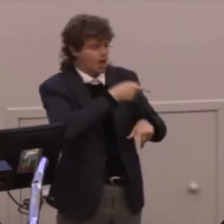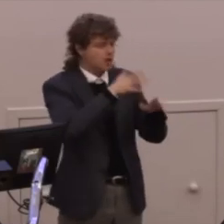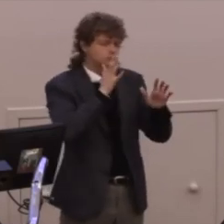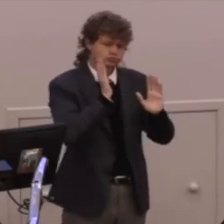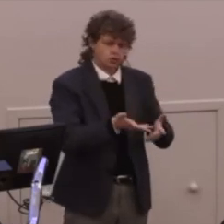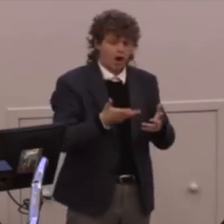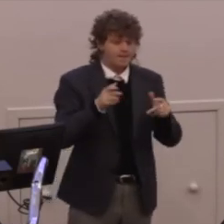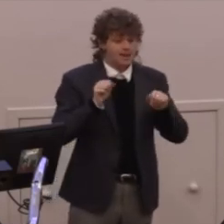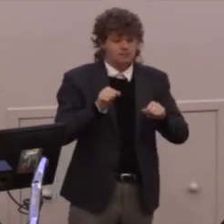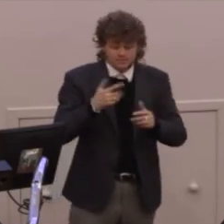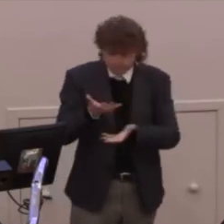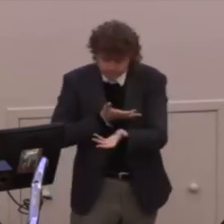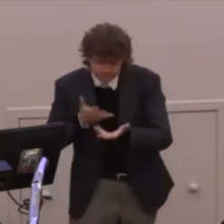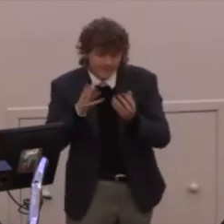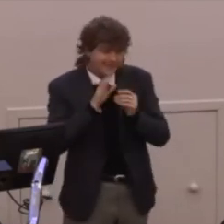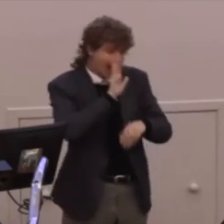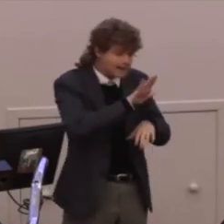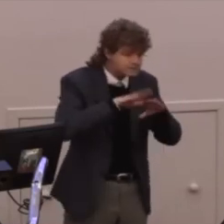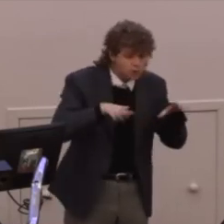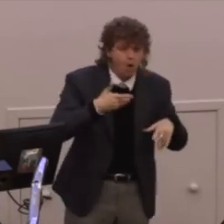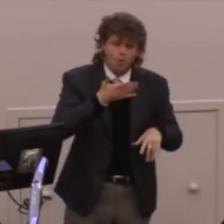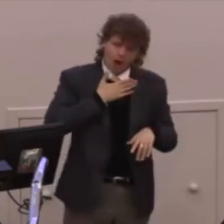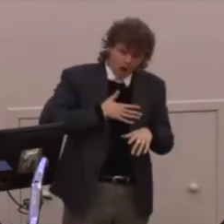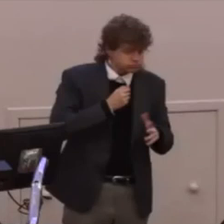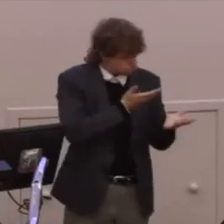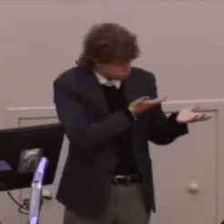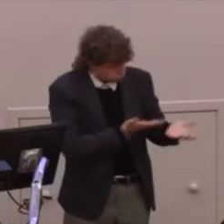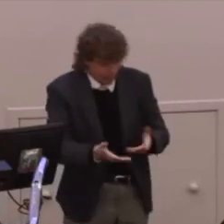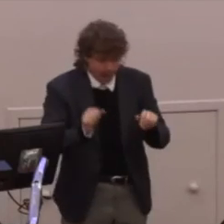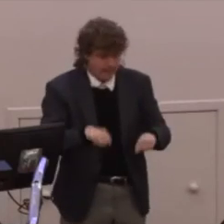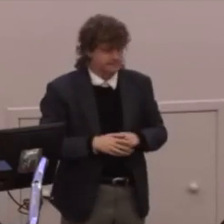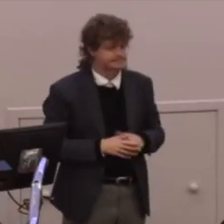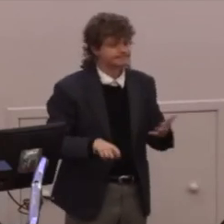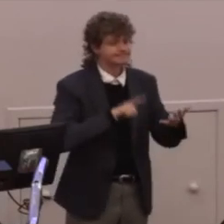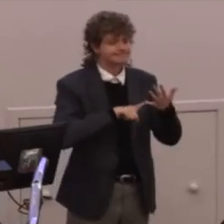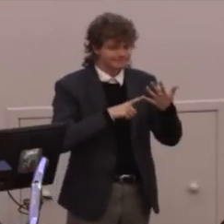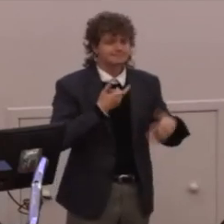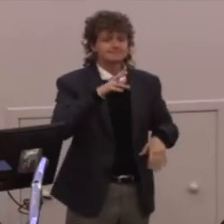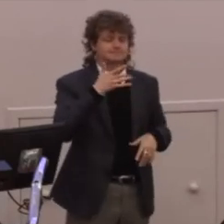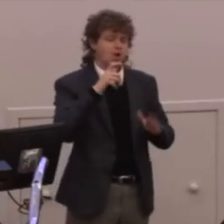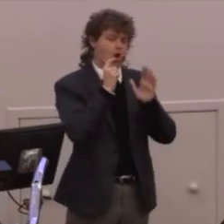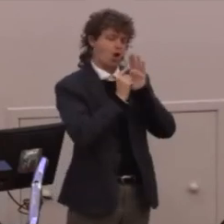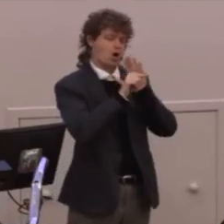whenever she wants to and have more children if she wants to.